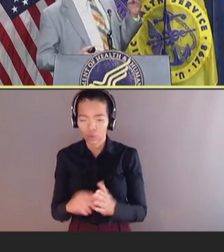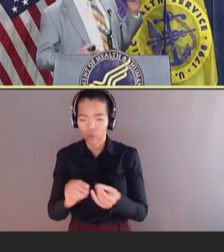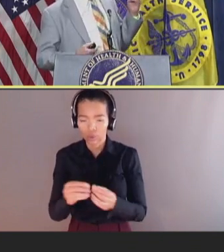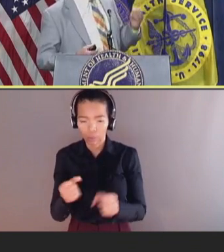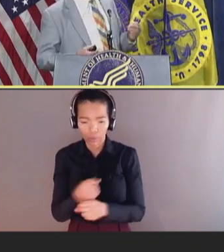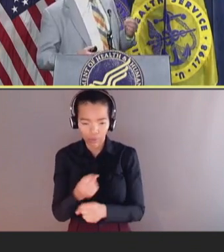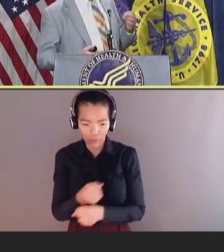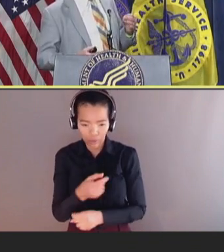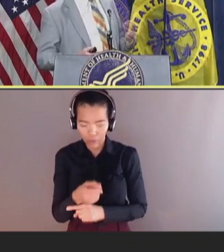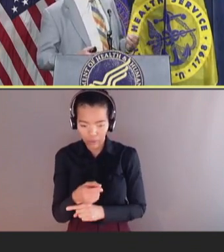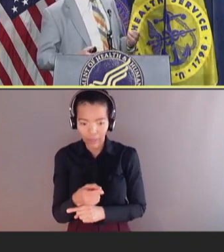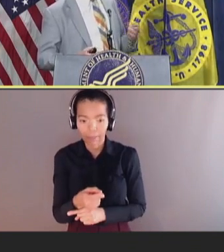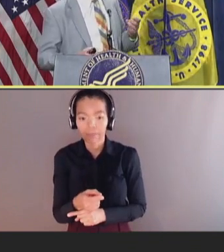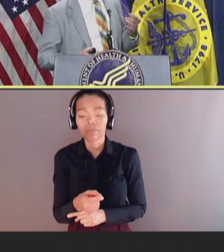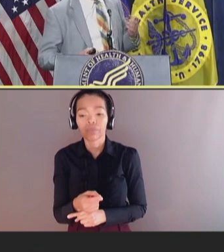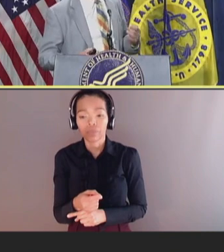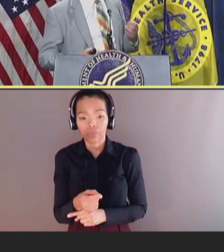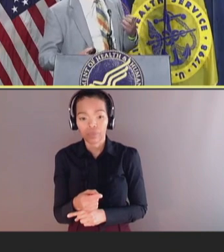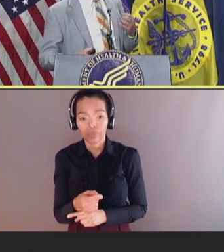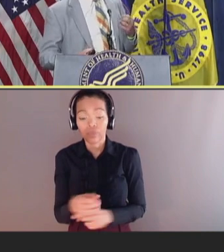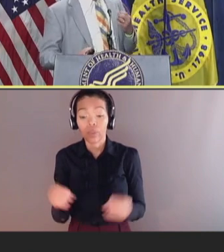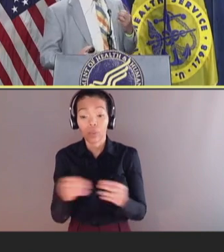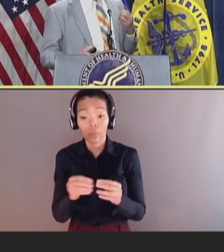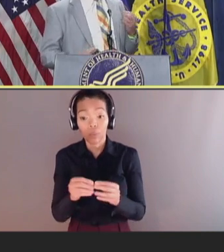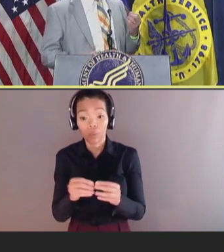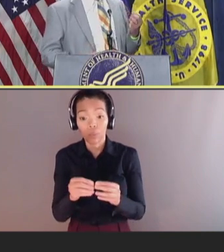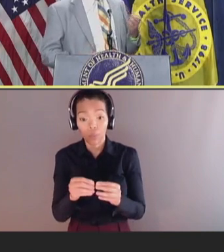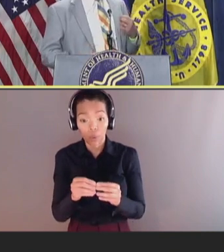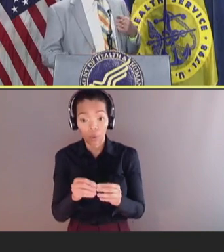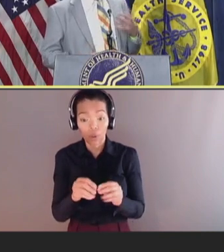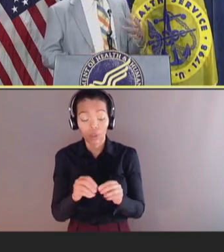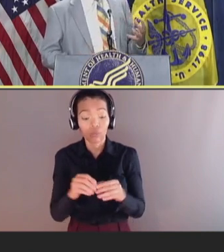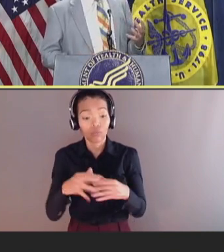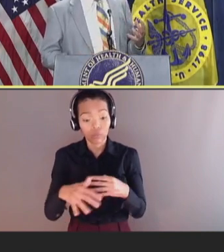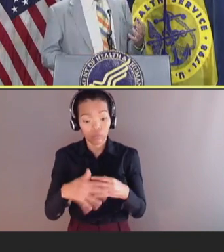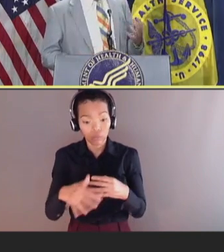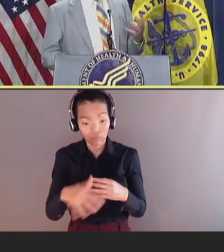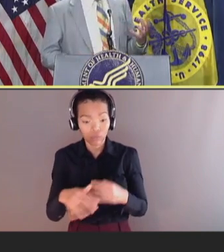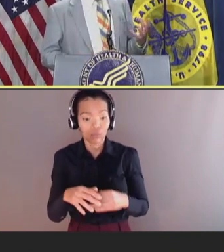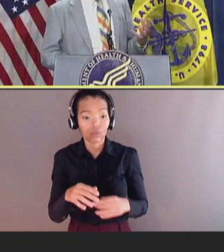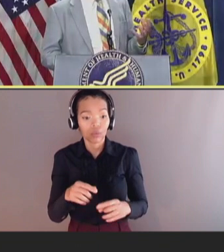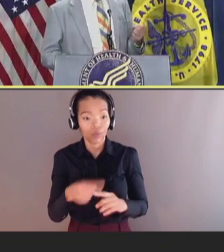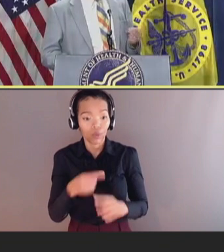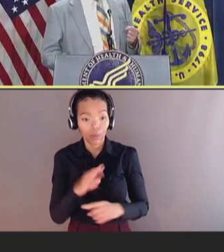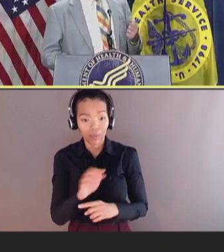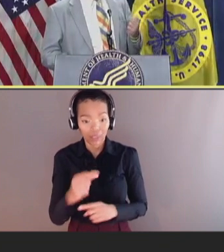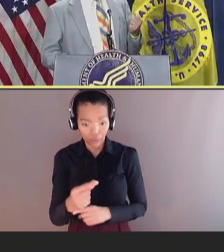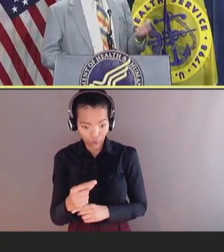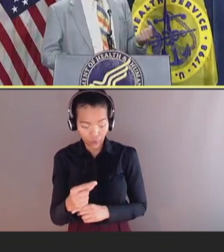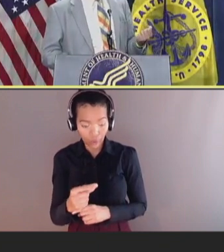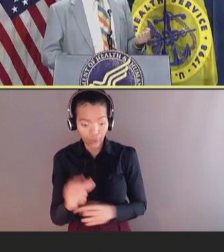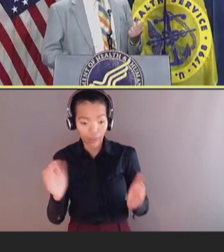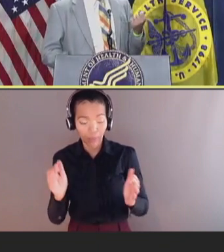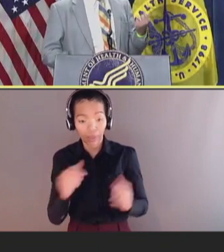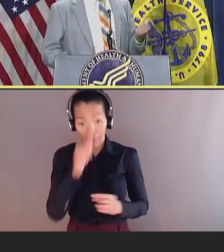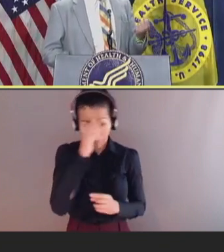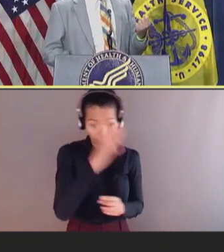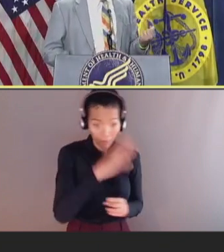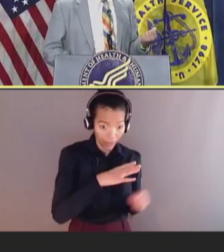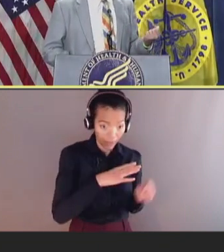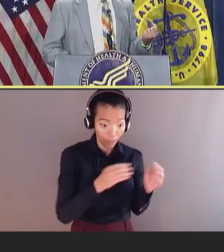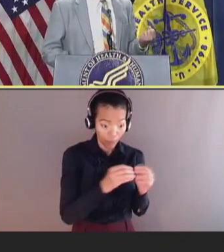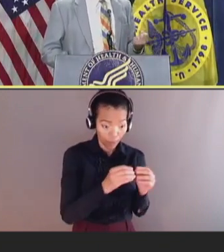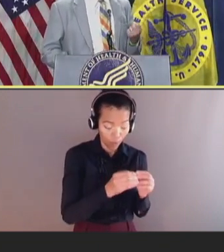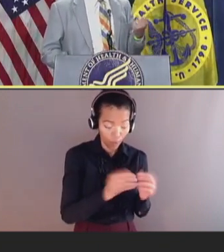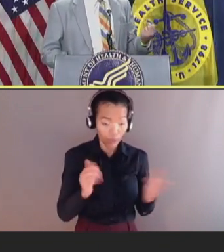significantly higher shedding of BCG by men than women. This fits the epidemiologic pattern of men